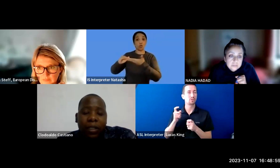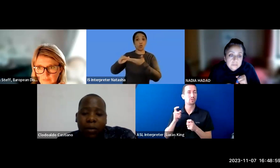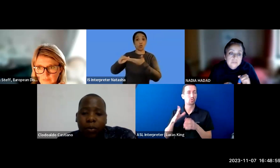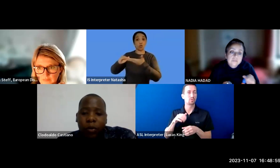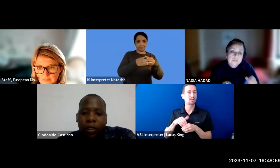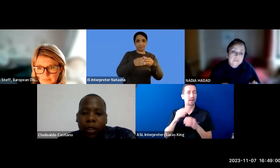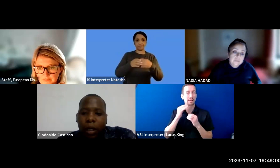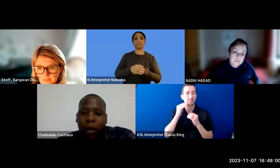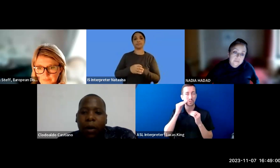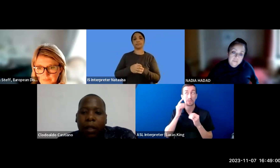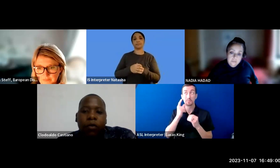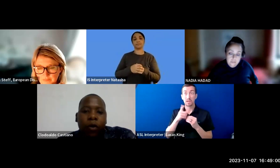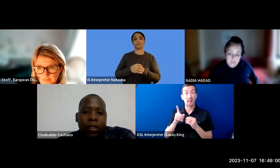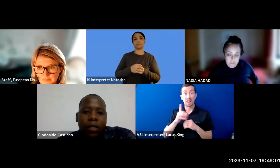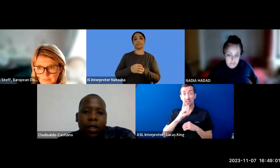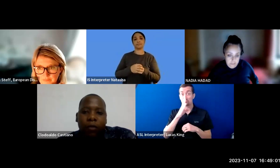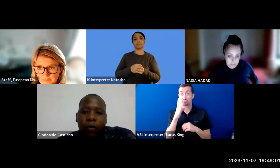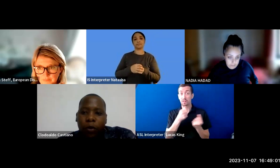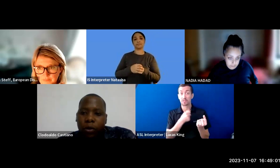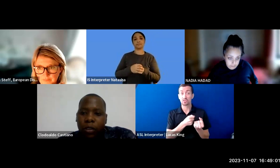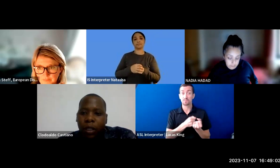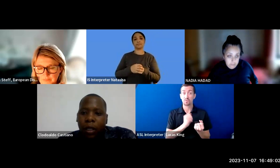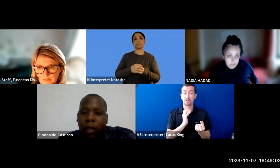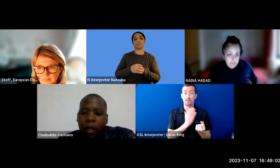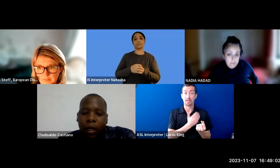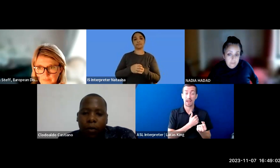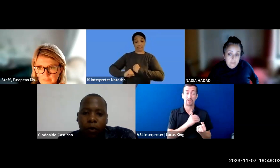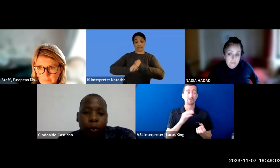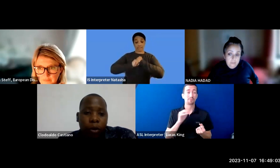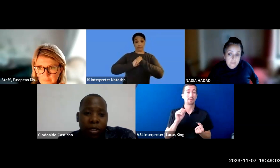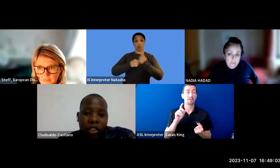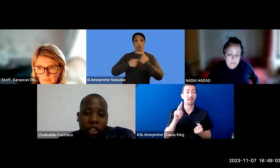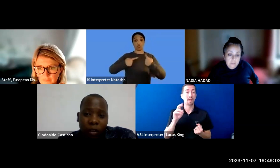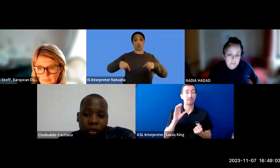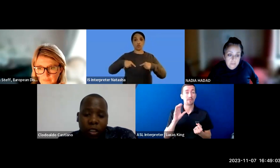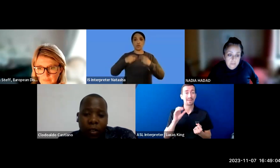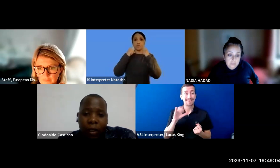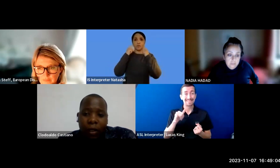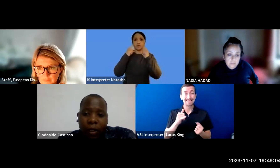directly supporting our advocacy efforts for policy change.